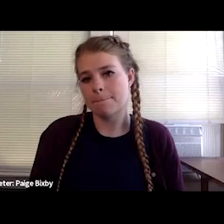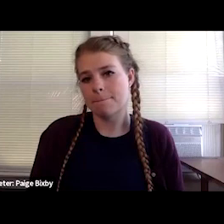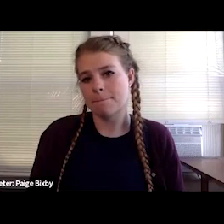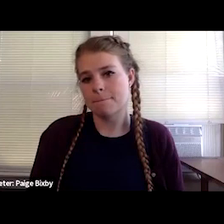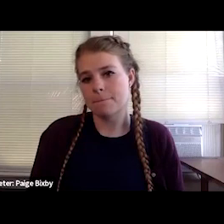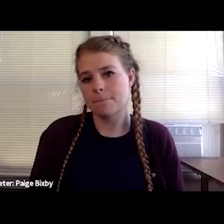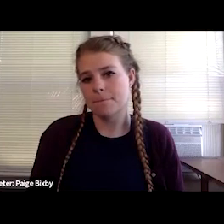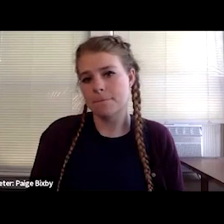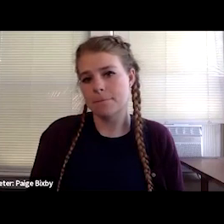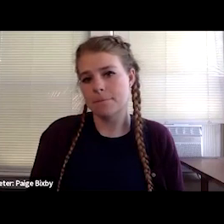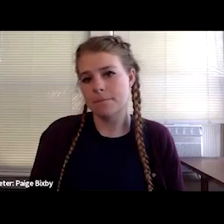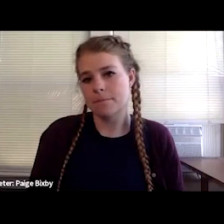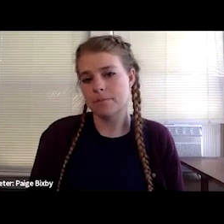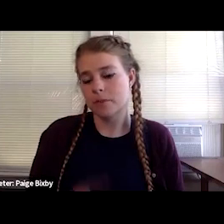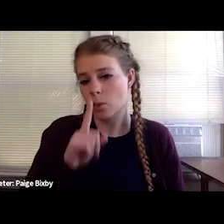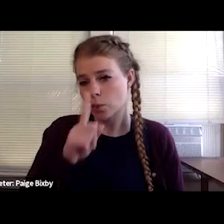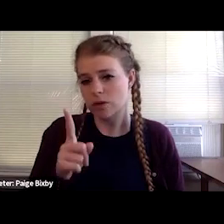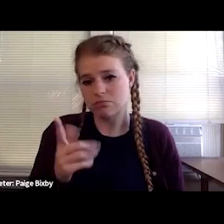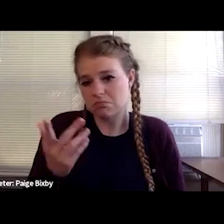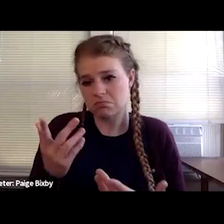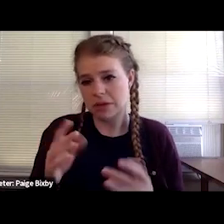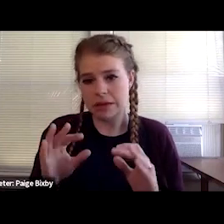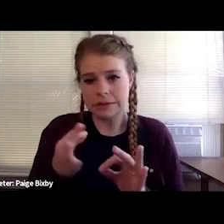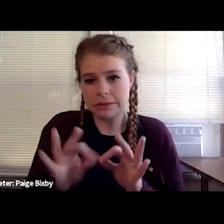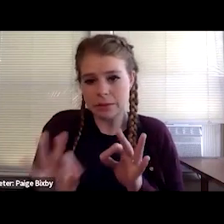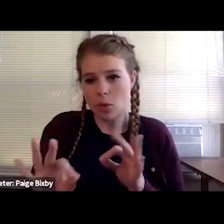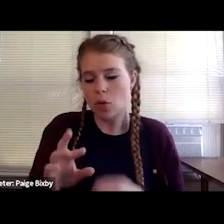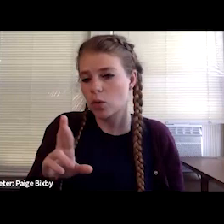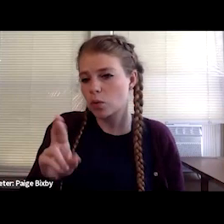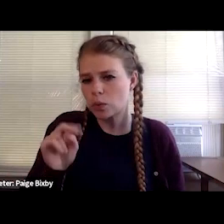it's just a simple little process. It's very rare that they get infected.